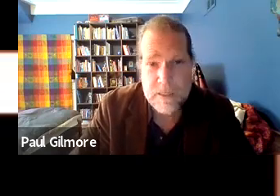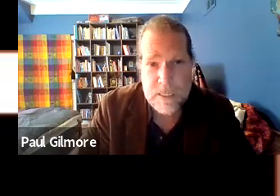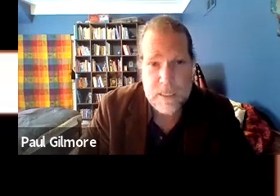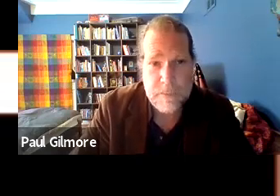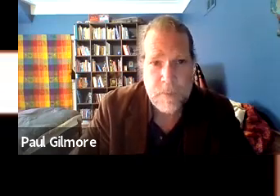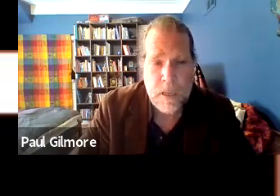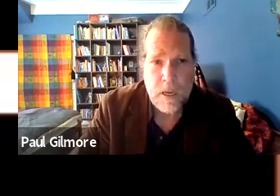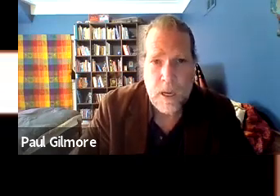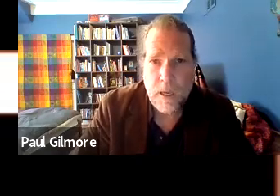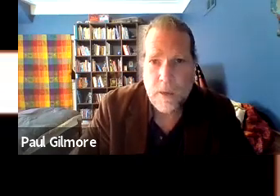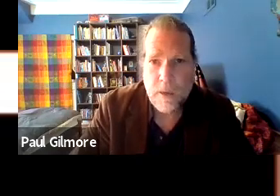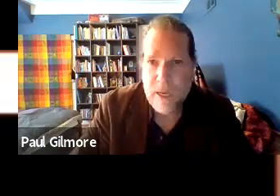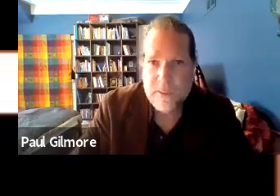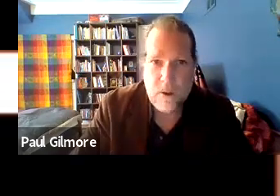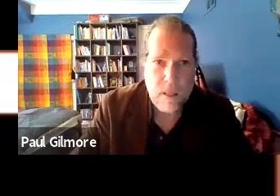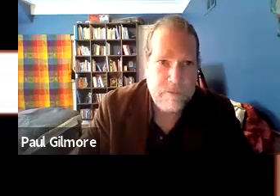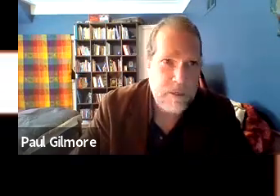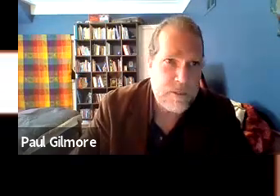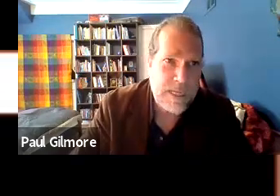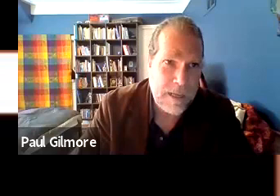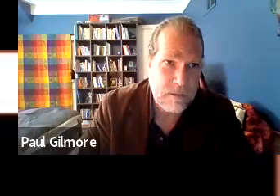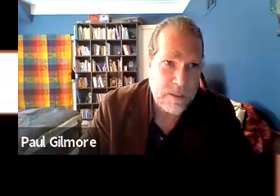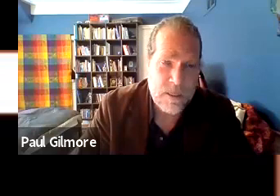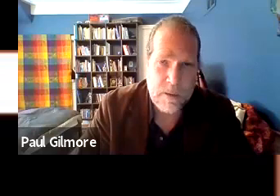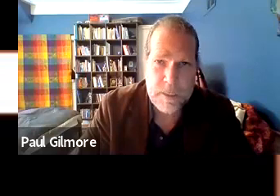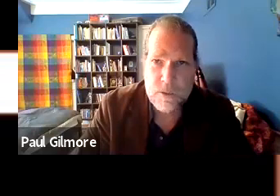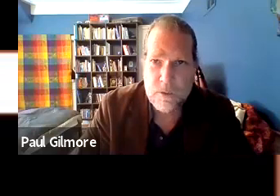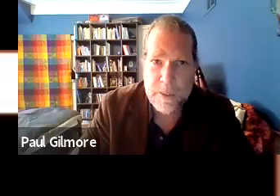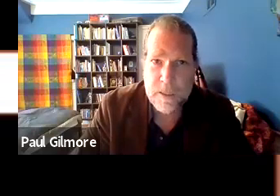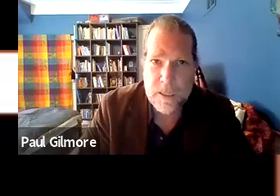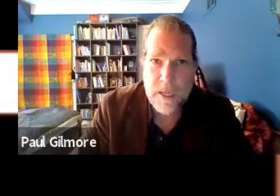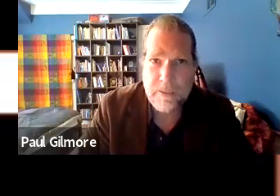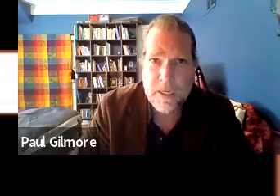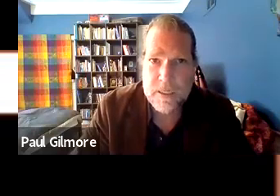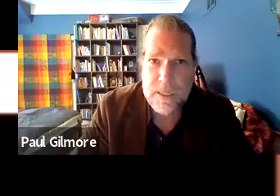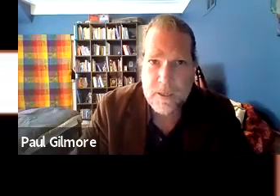Magazine. You've got all of these Catholics coming to America, and they're going to take